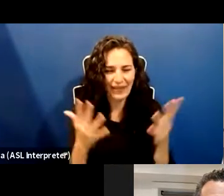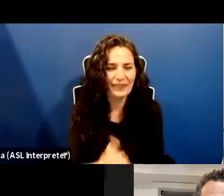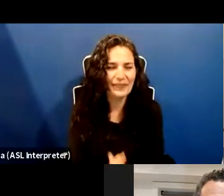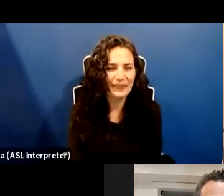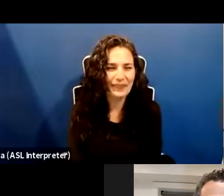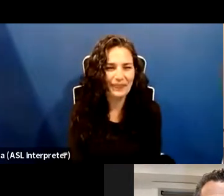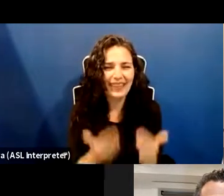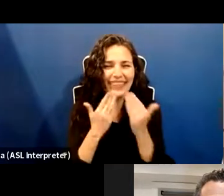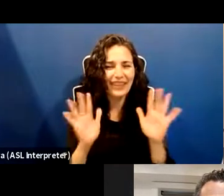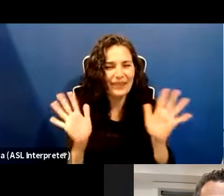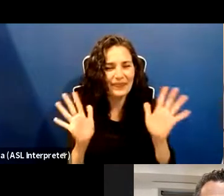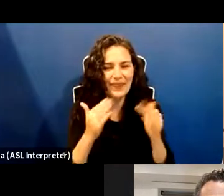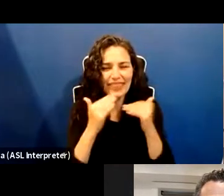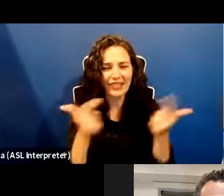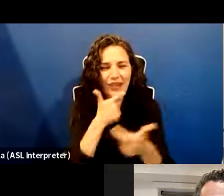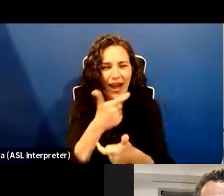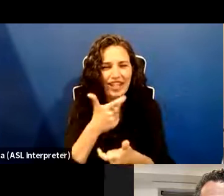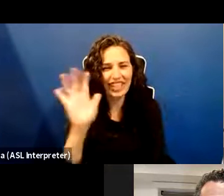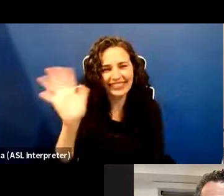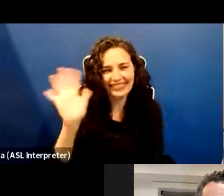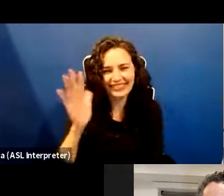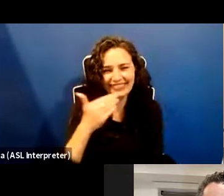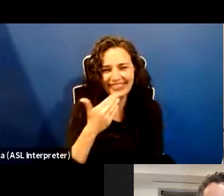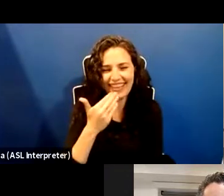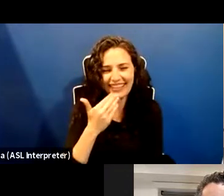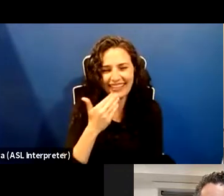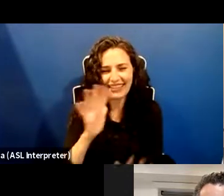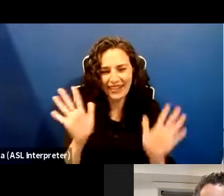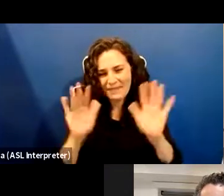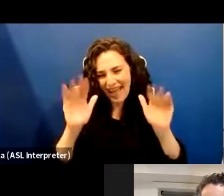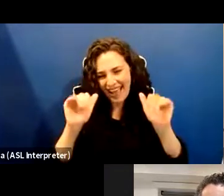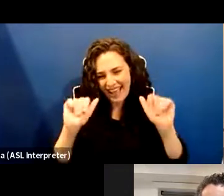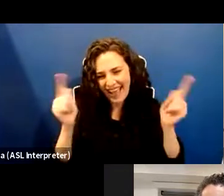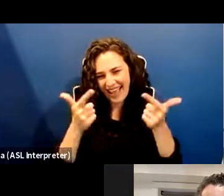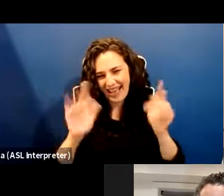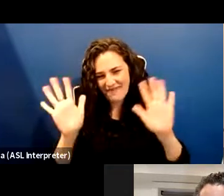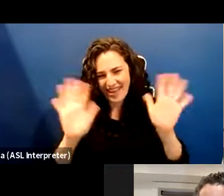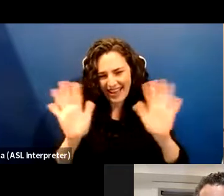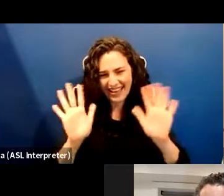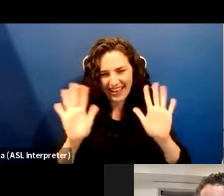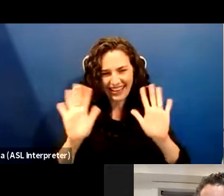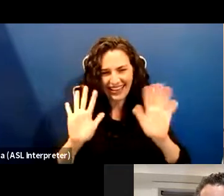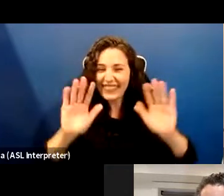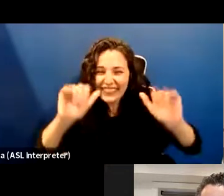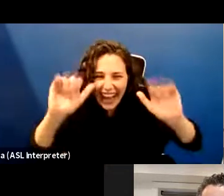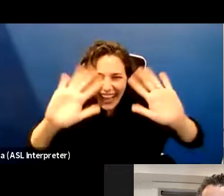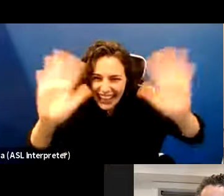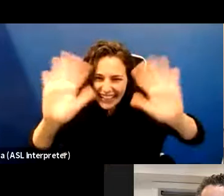Thanks everybody. Thanks everybody for watching. Thank you. Bye Mirtha, bye John. Bye. - Bye everyone. Bye Mara, thank you.